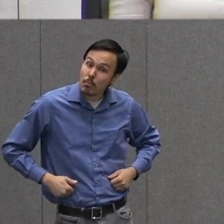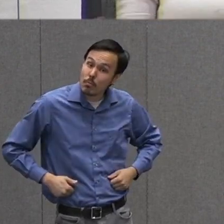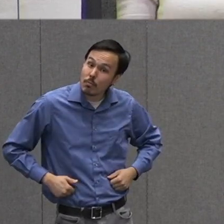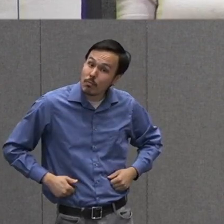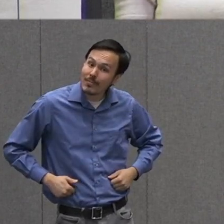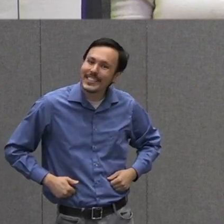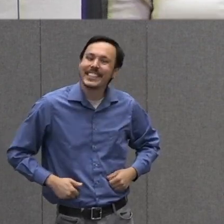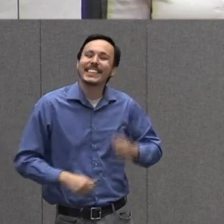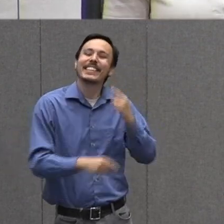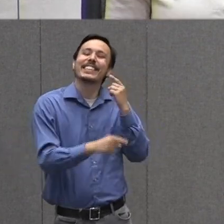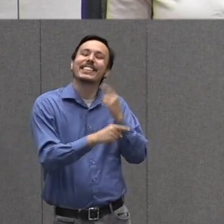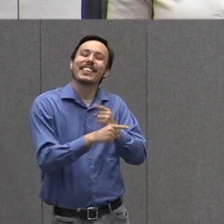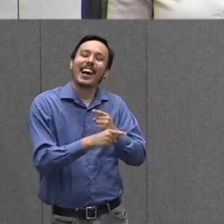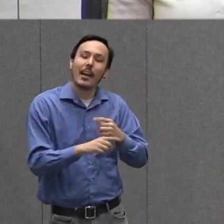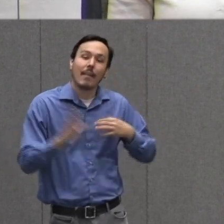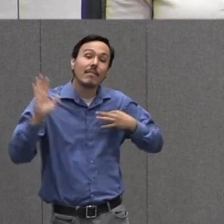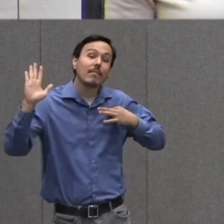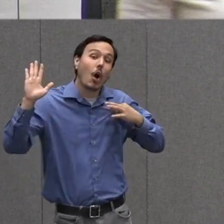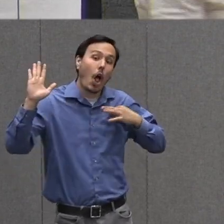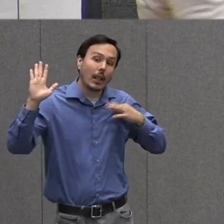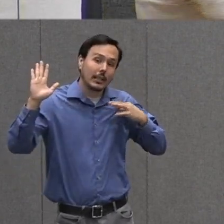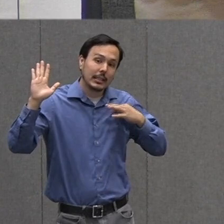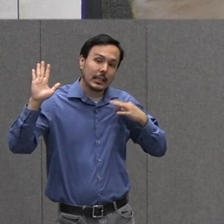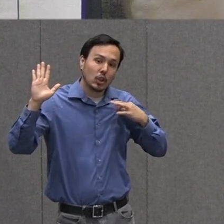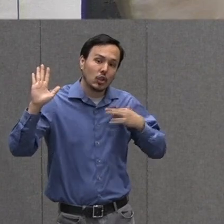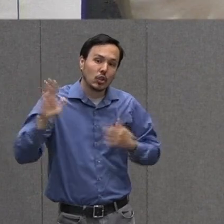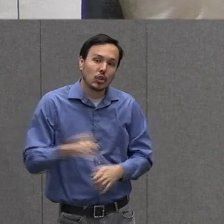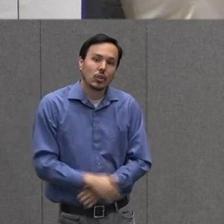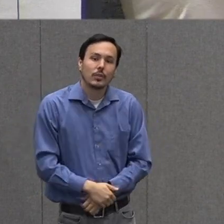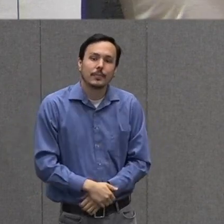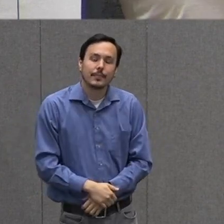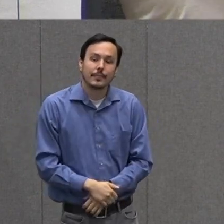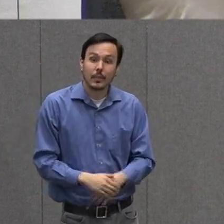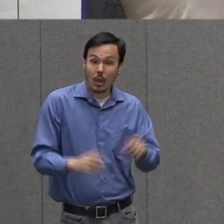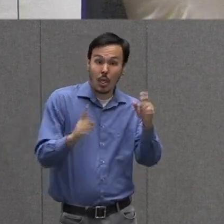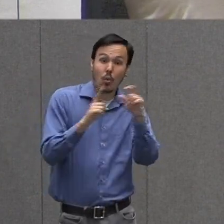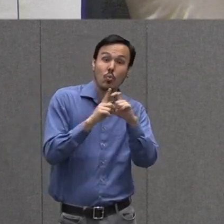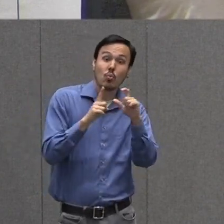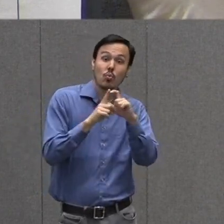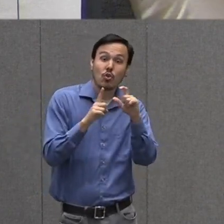That's right, volunteer. That's the word volunteer.